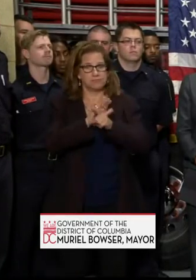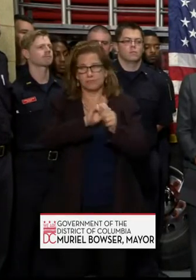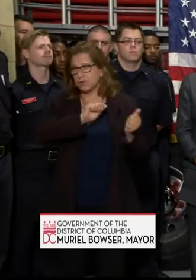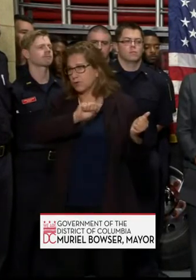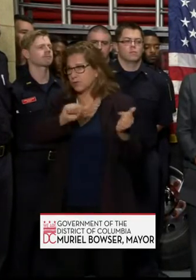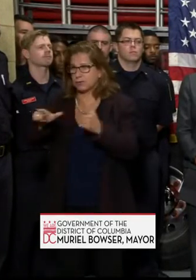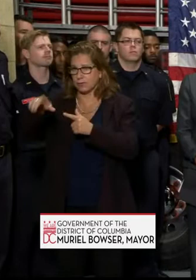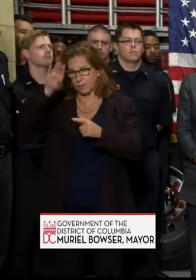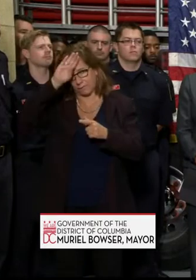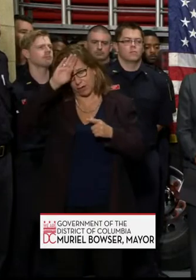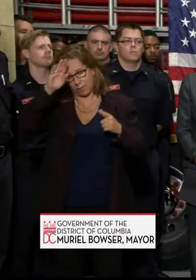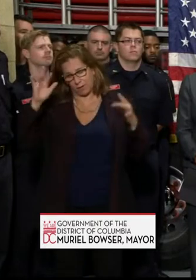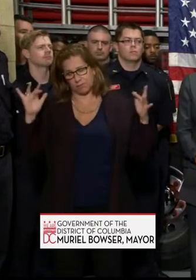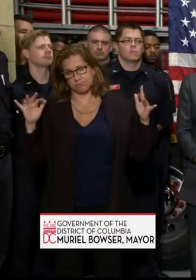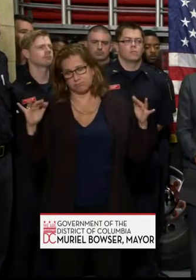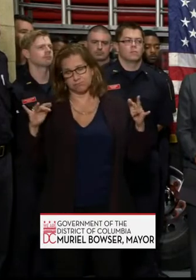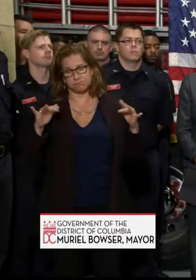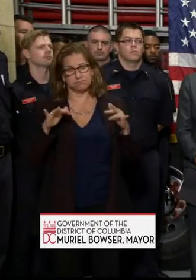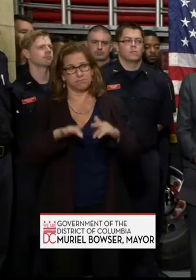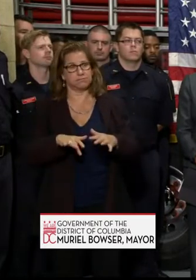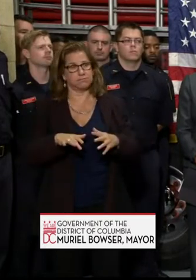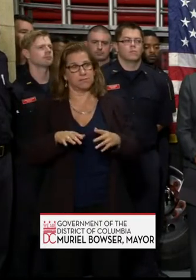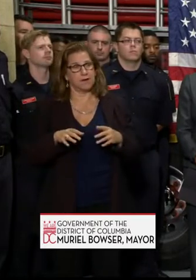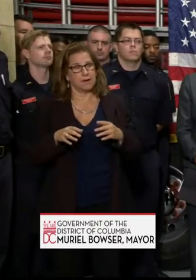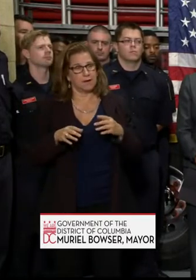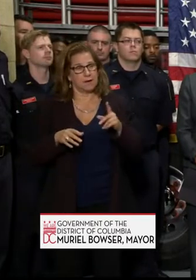RANG. HUNDREDS, HUNDREDS OF